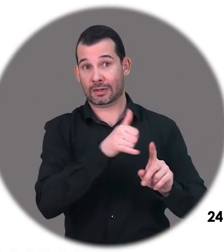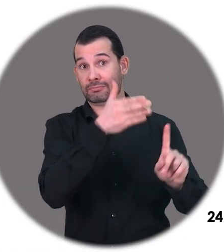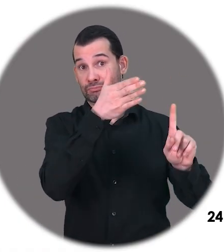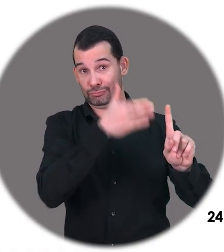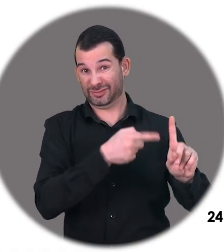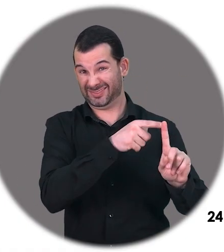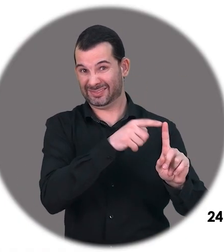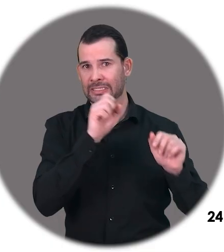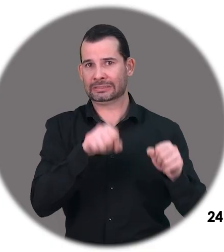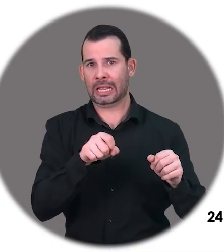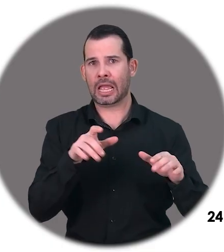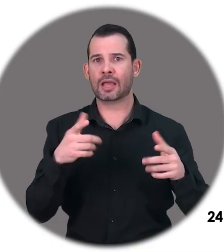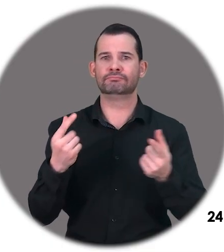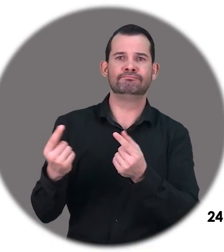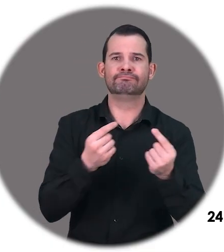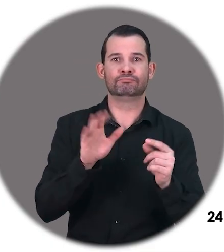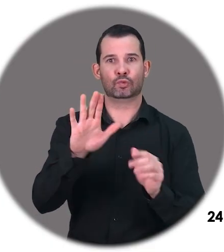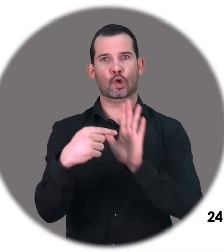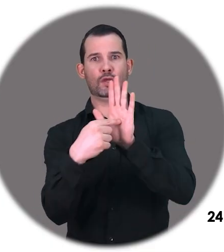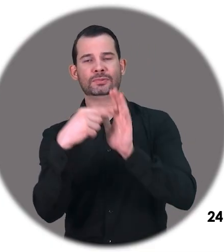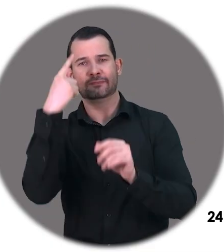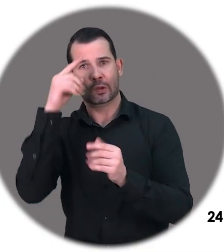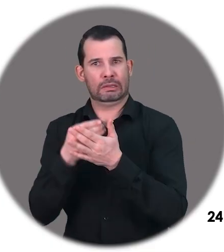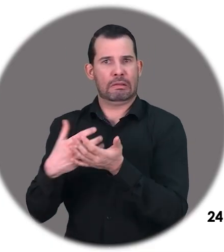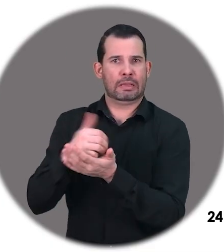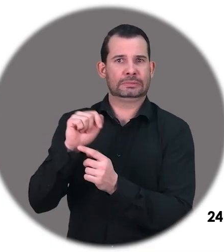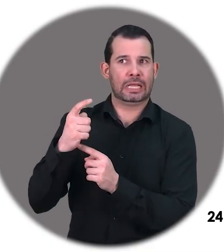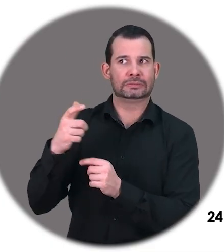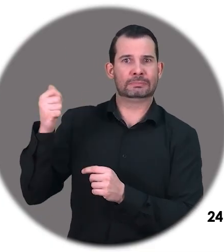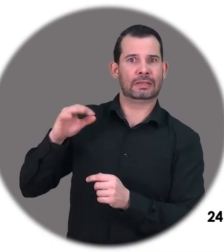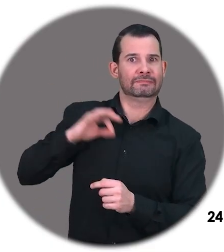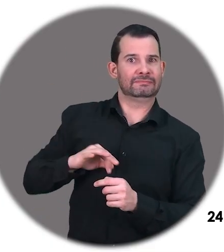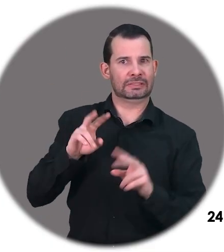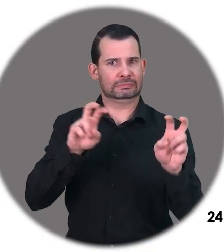who may act as your representative for income tax and benefit matters.